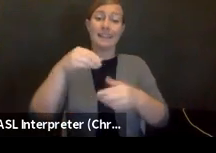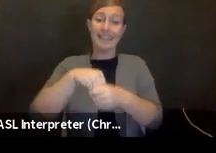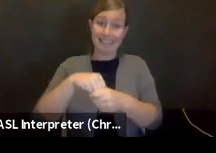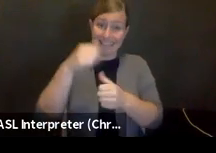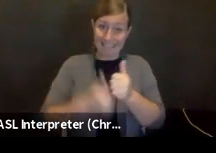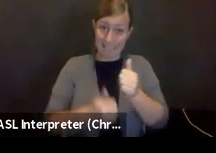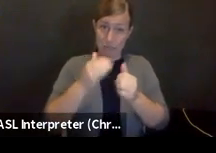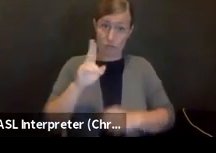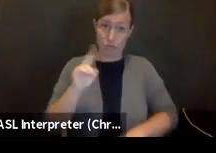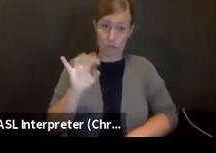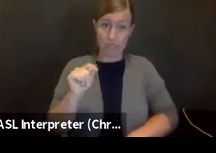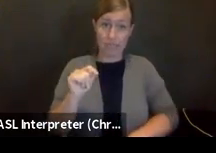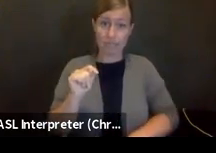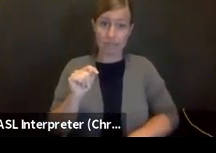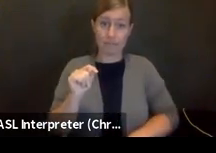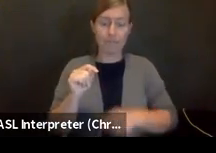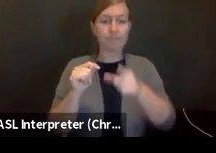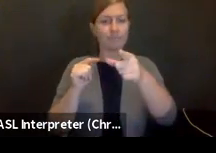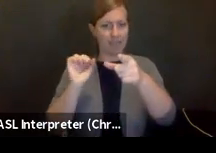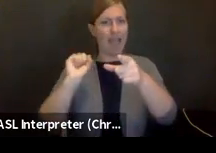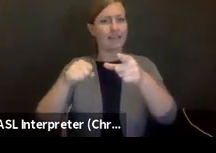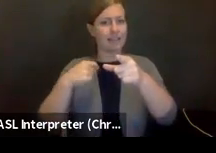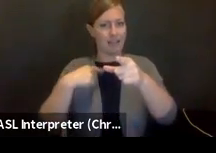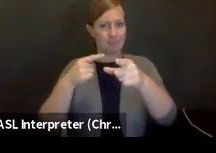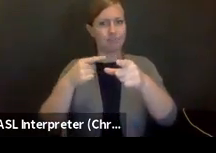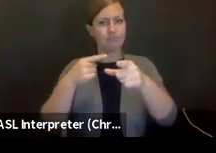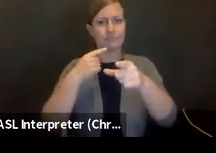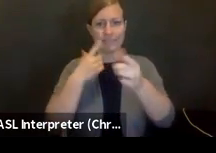ESD 189 - Amy Colburn: If I open that unit. I can go to options and student completion.